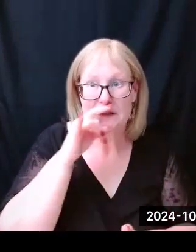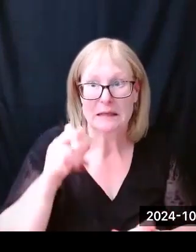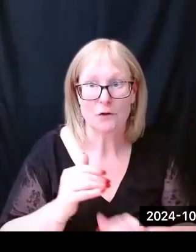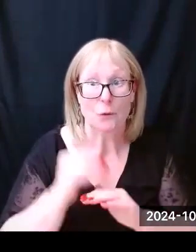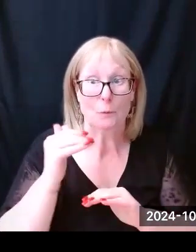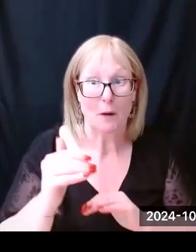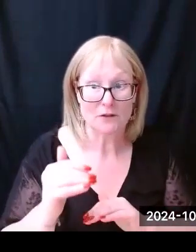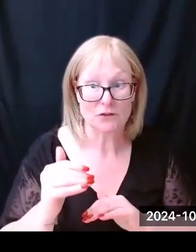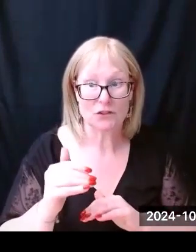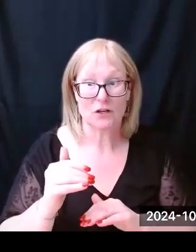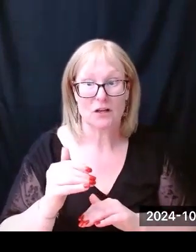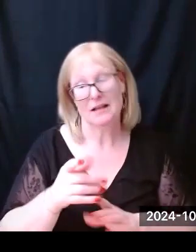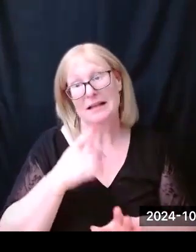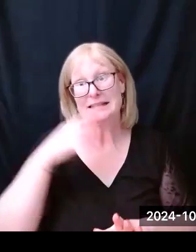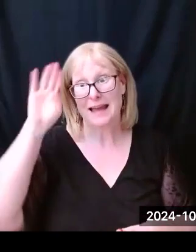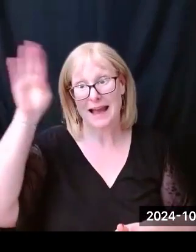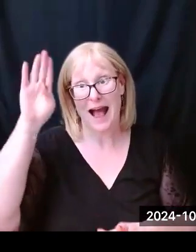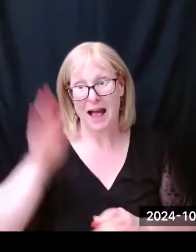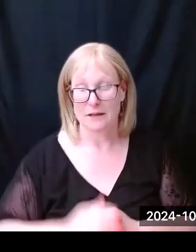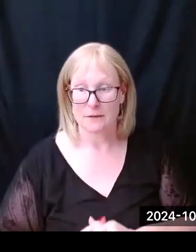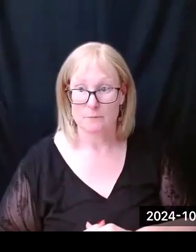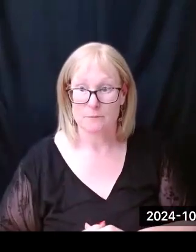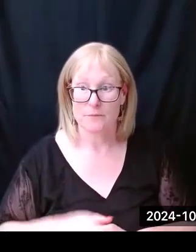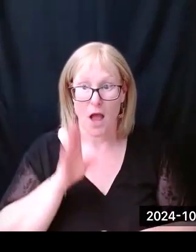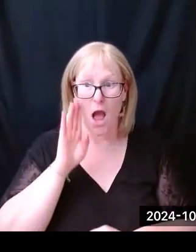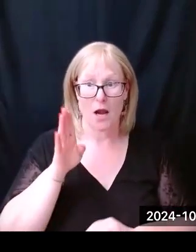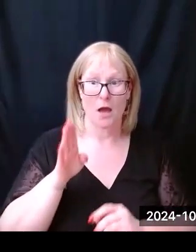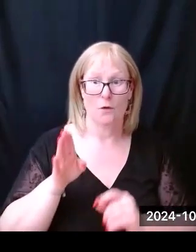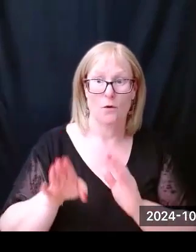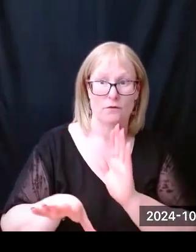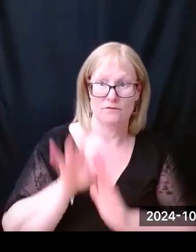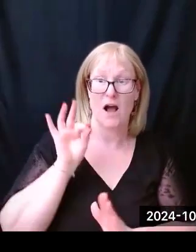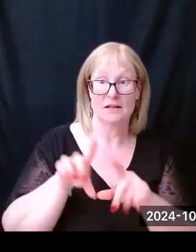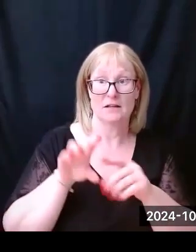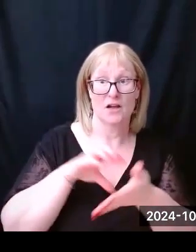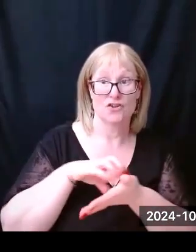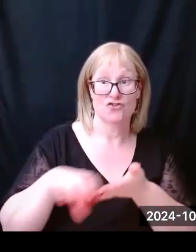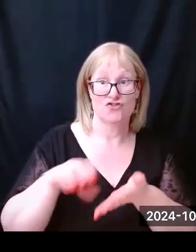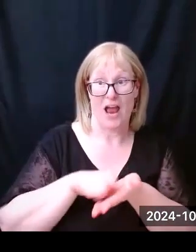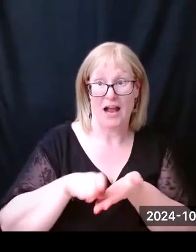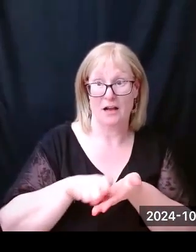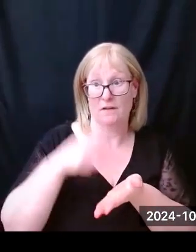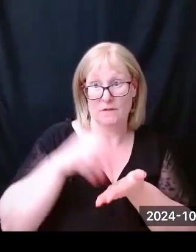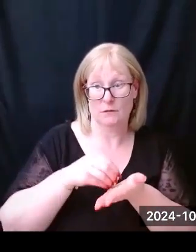and I'll find a check for you because I've never been able to do that, right? We're all human.